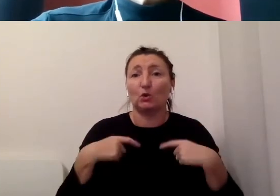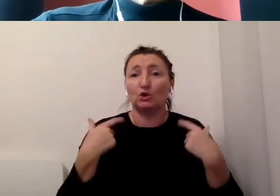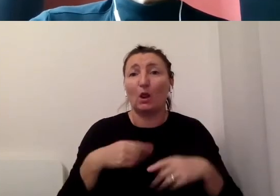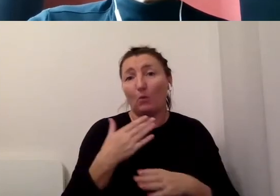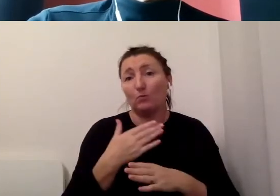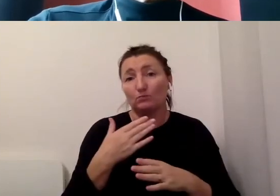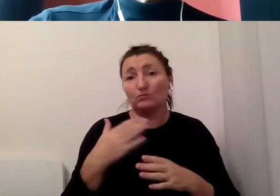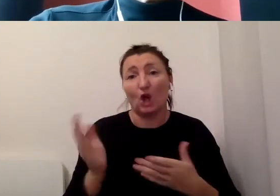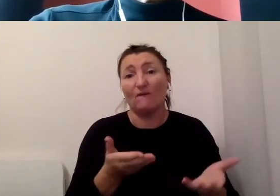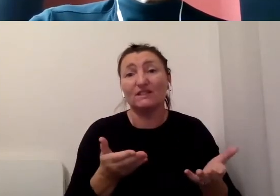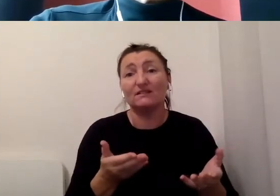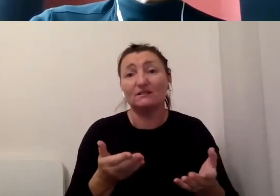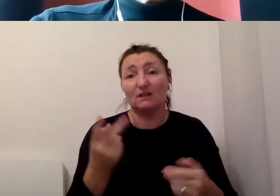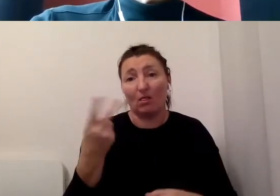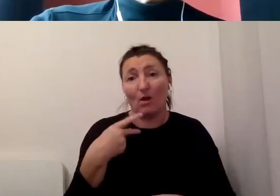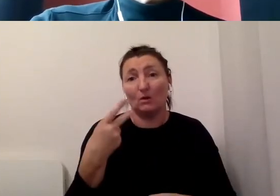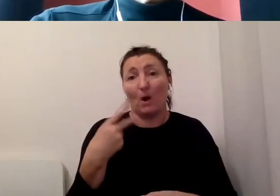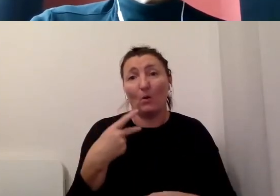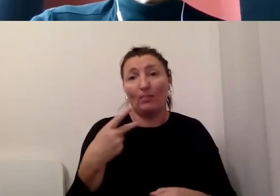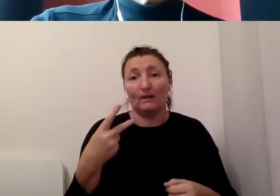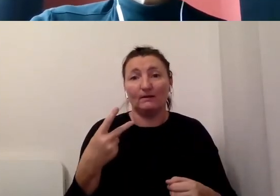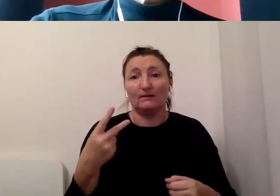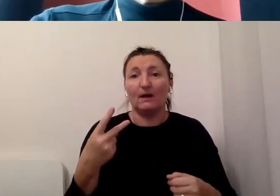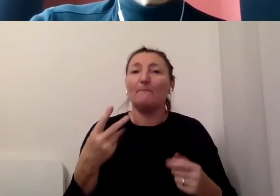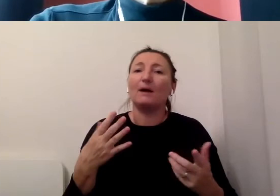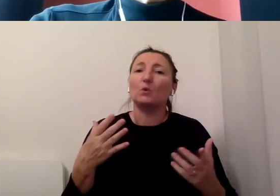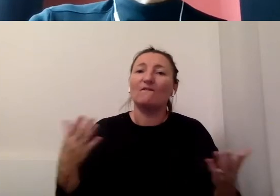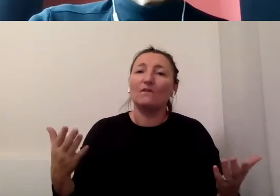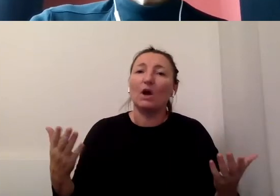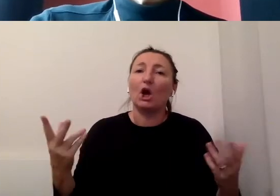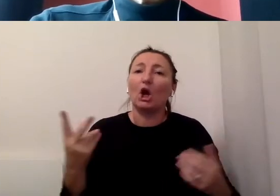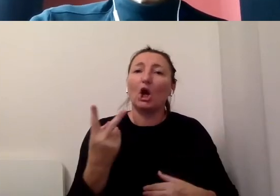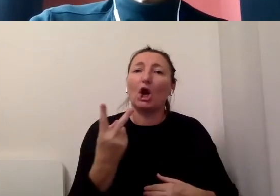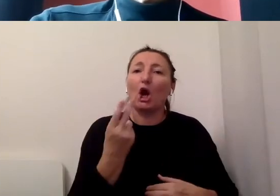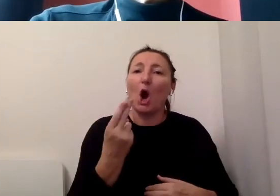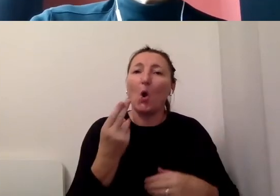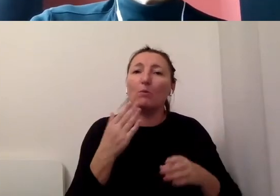but looking at it in a more co-productive way. Alex: Yes, and that's what I think is so